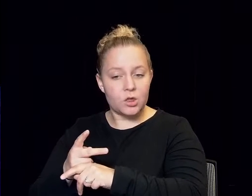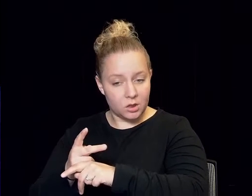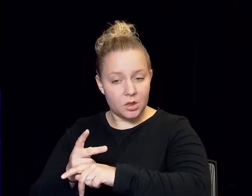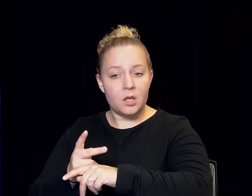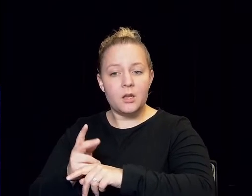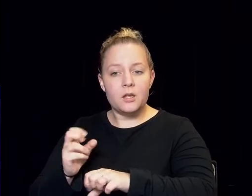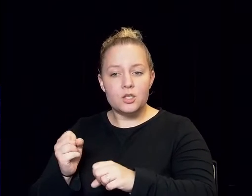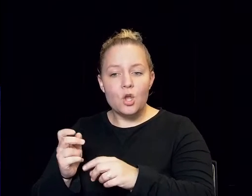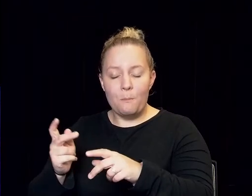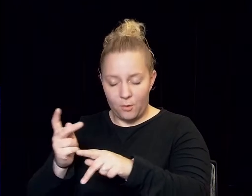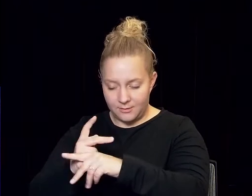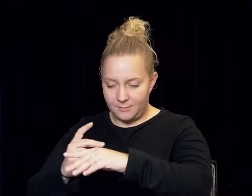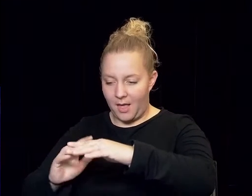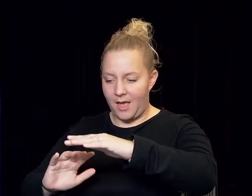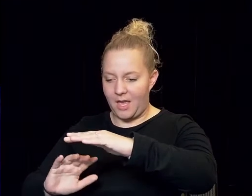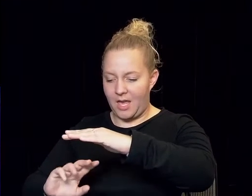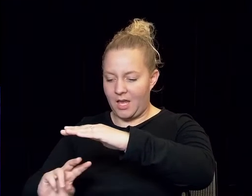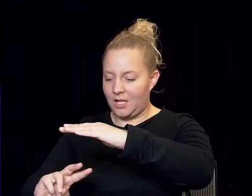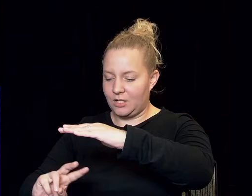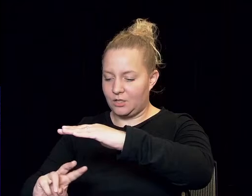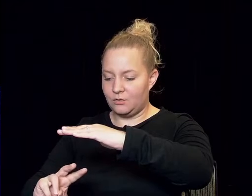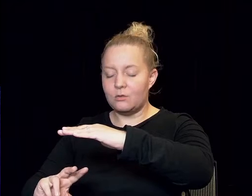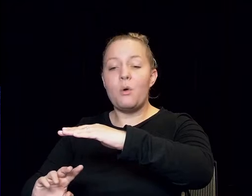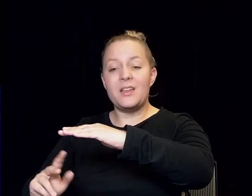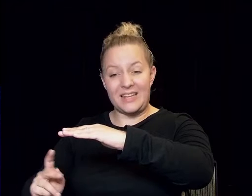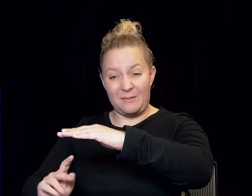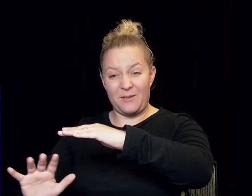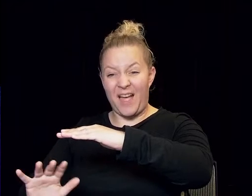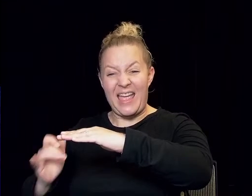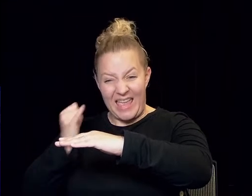by 5. But, whatever you do to the denominator you must always do to the numerator as well.